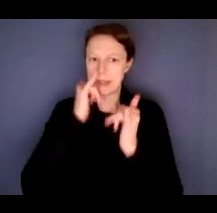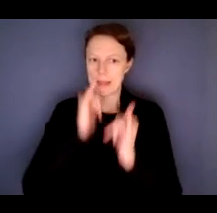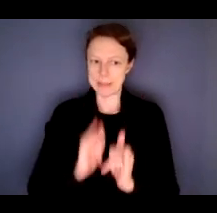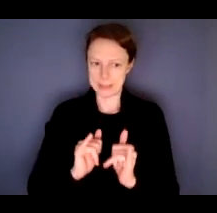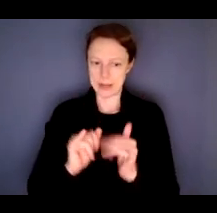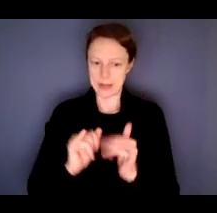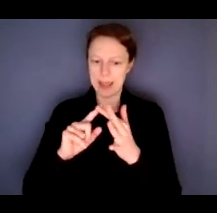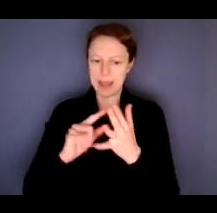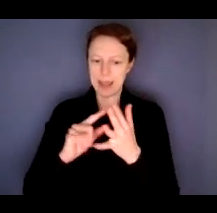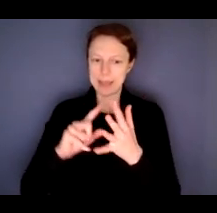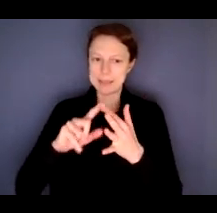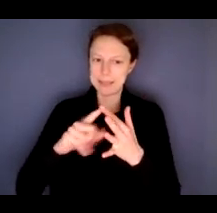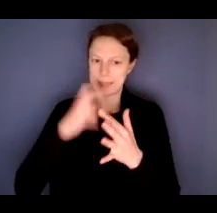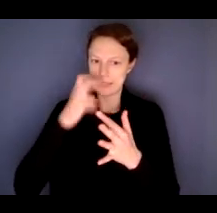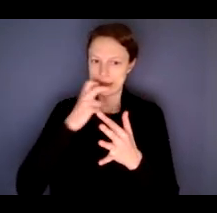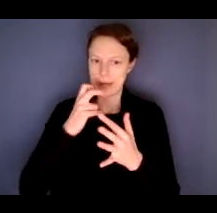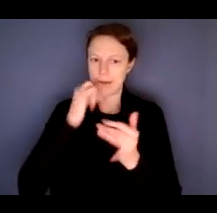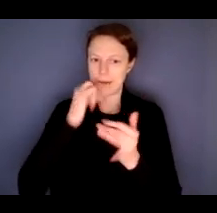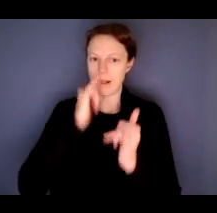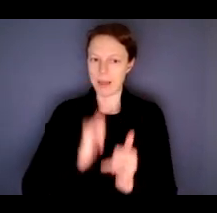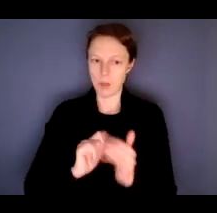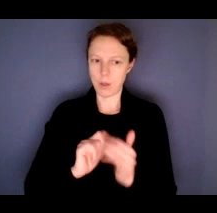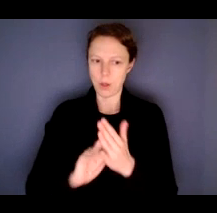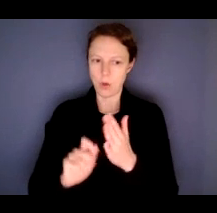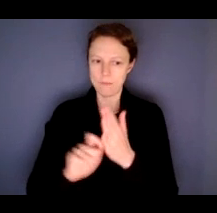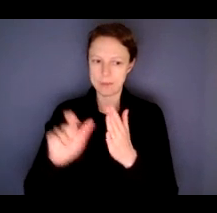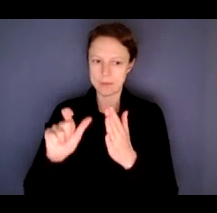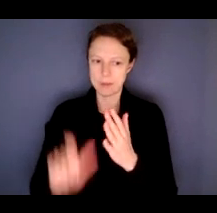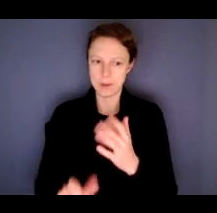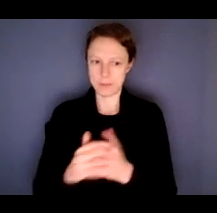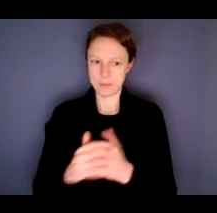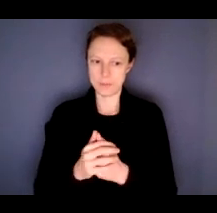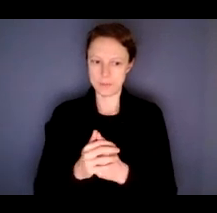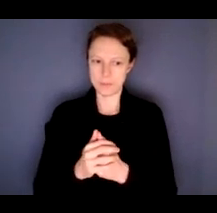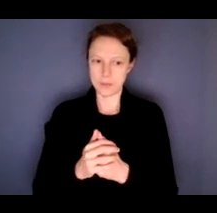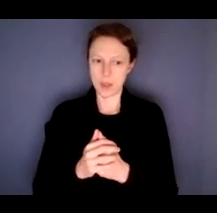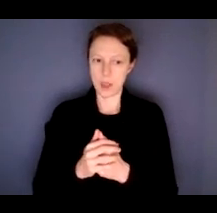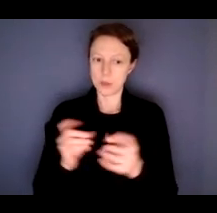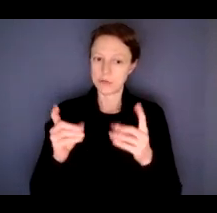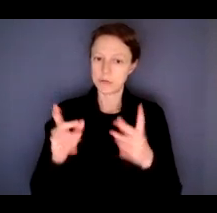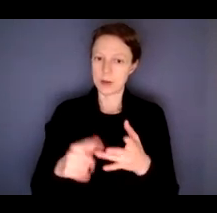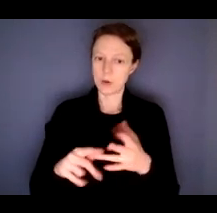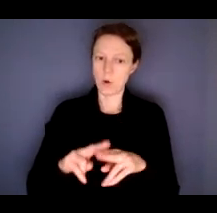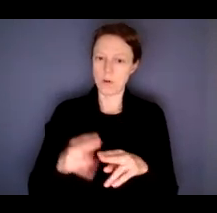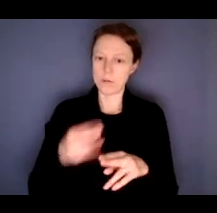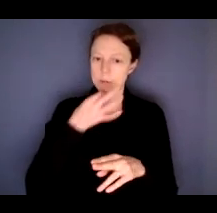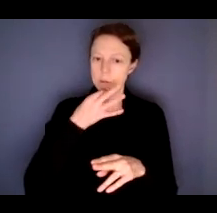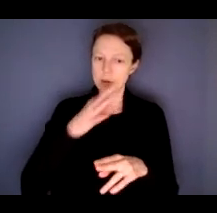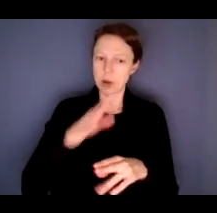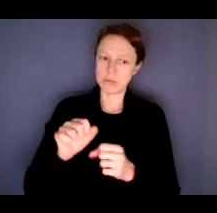Director of Child Protection Litigation I've got Nicholas, Principal Lawyer here today. And I've